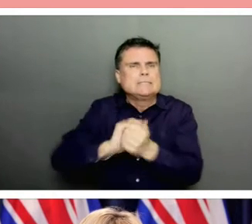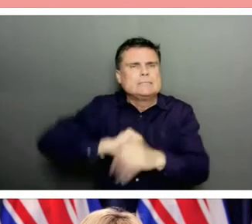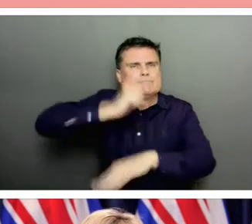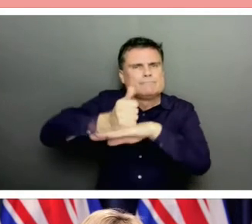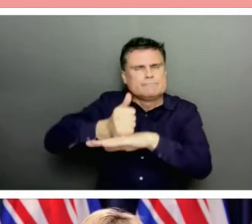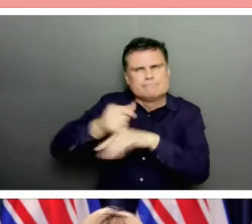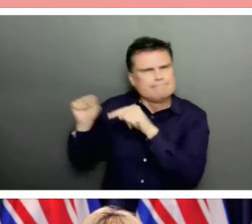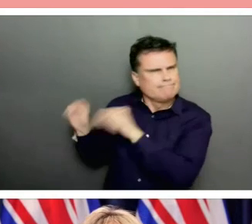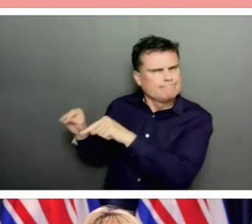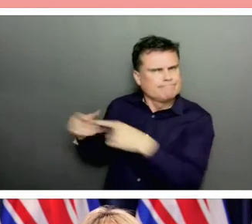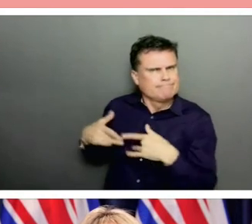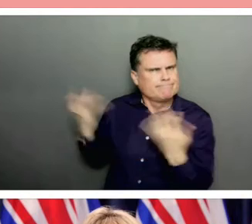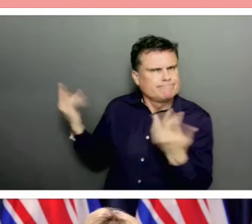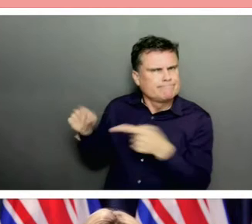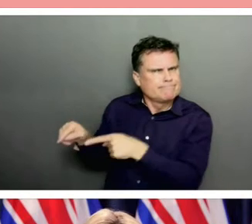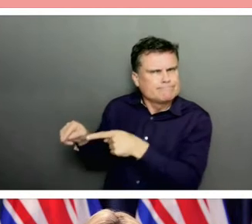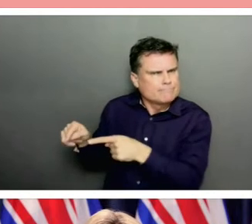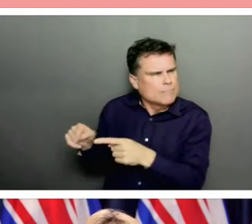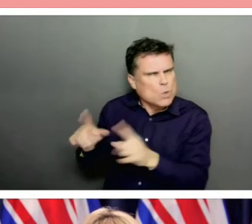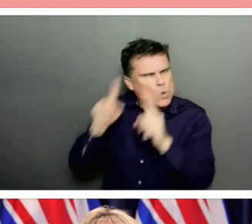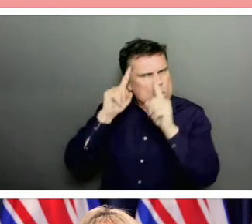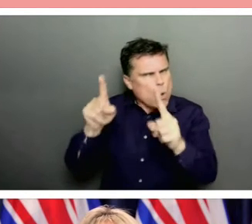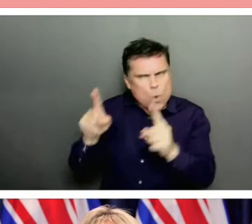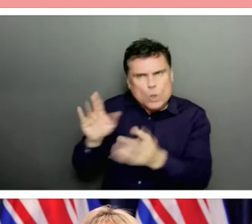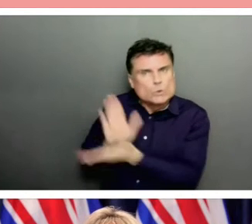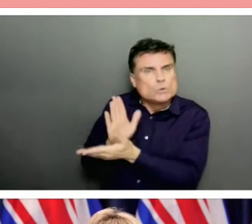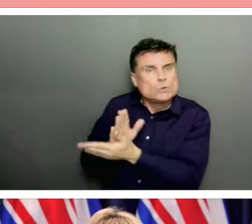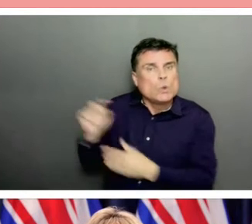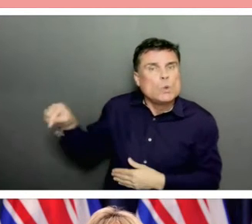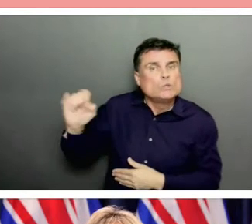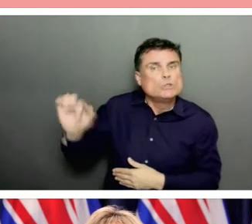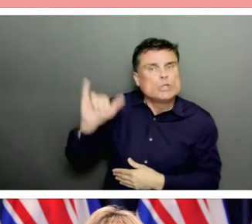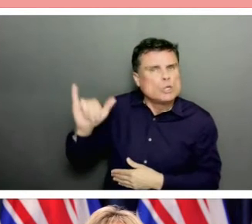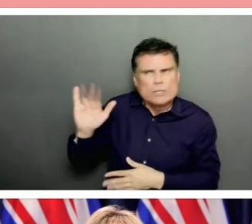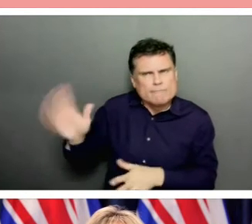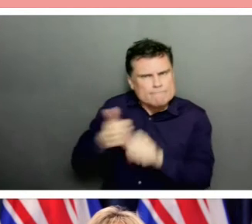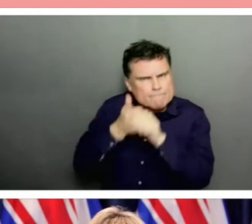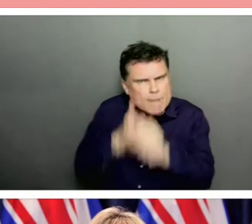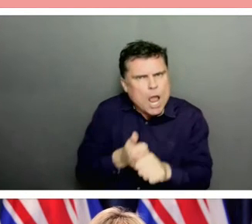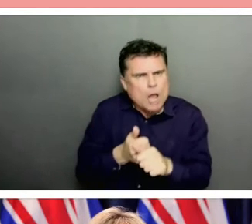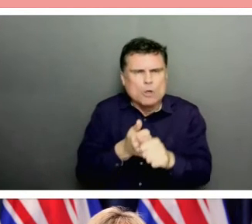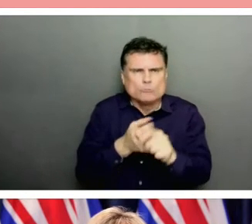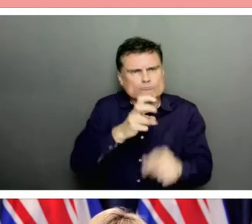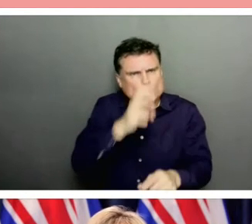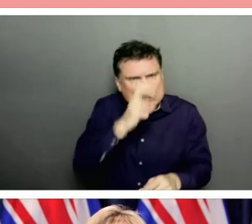system in September, October, November and this month. So that's being